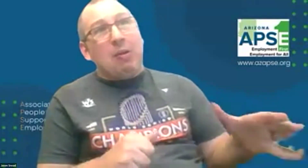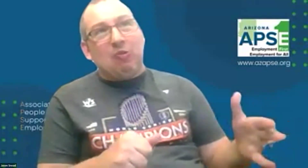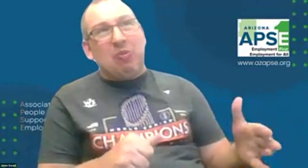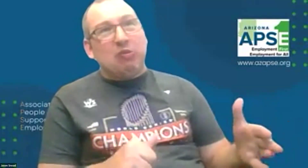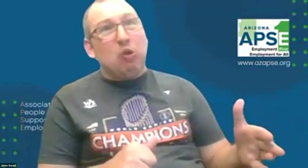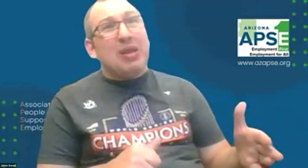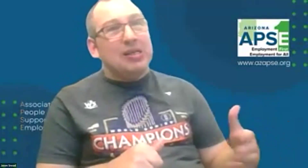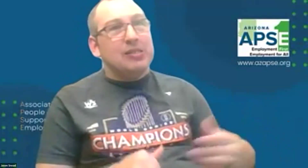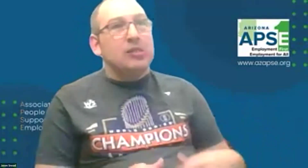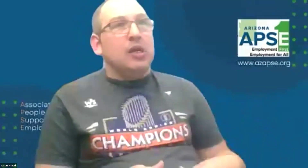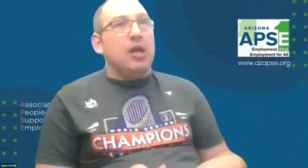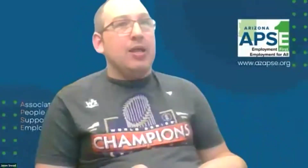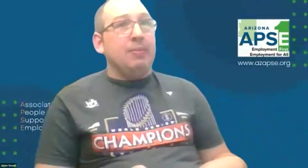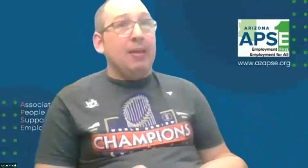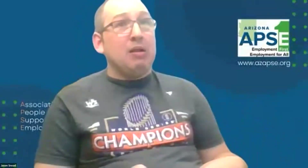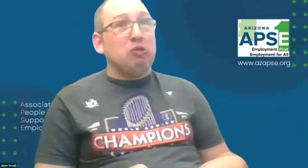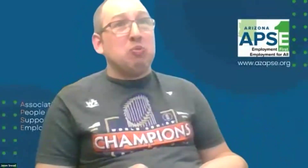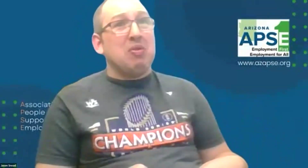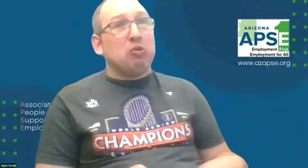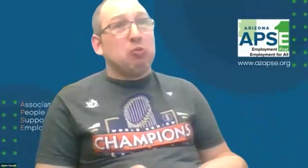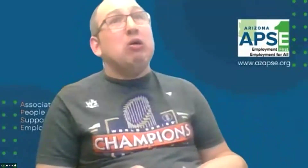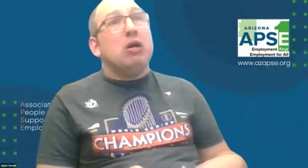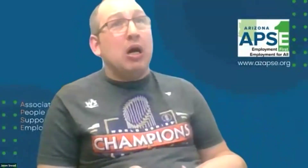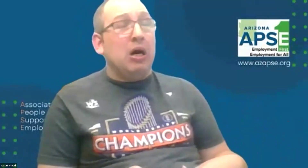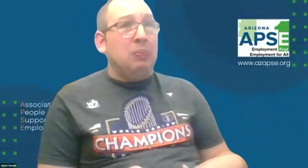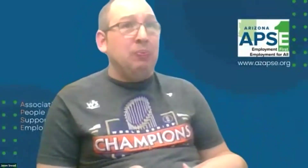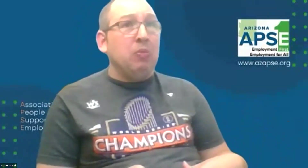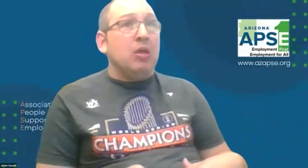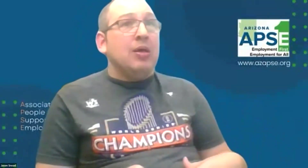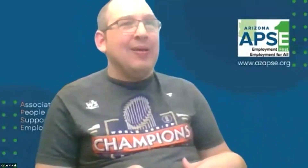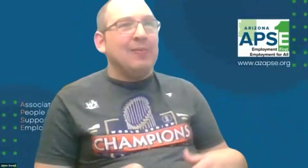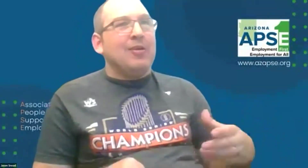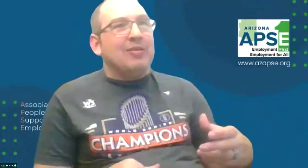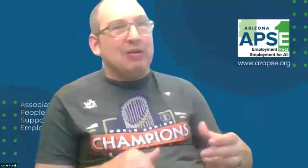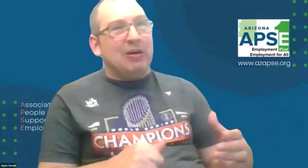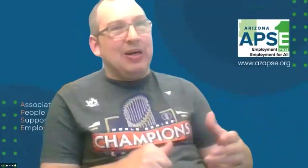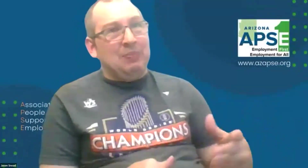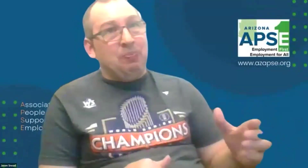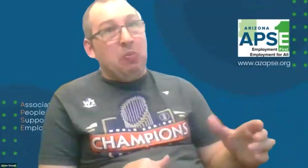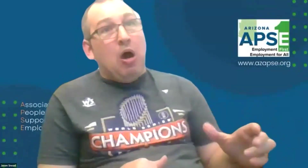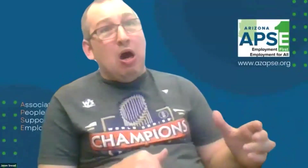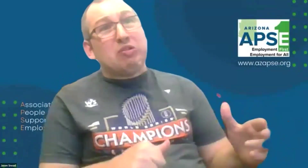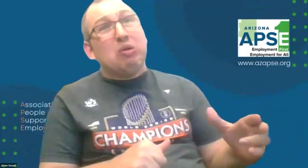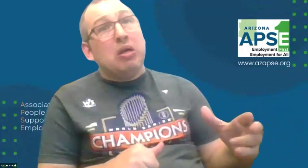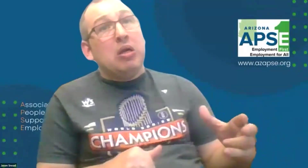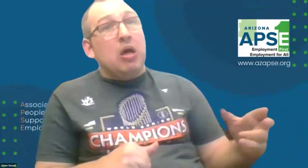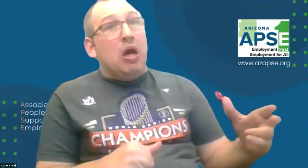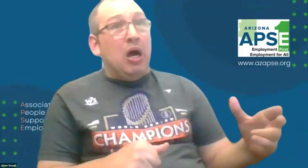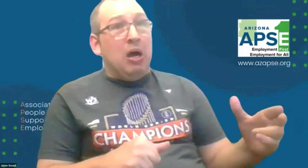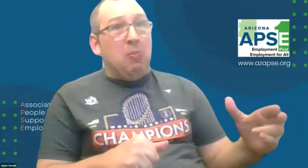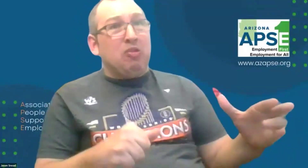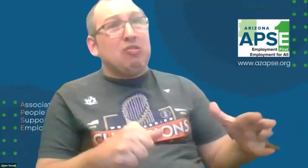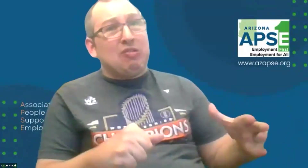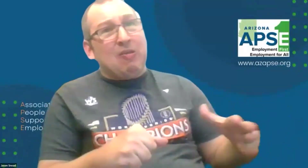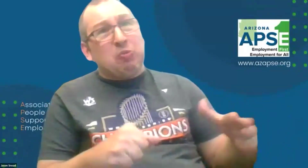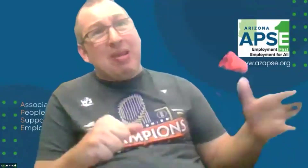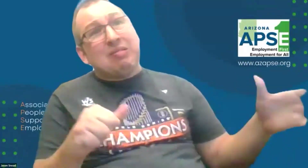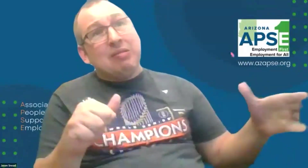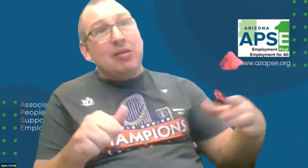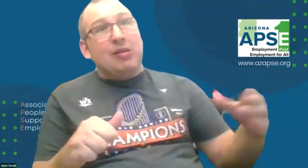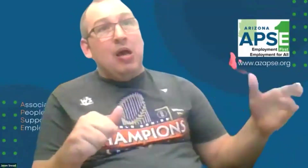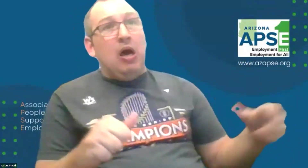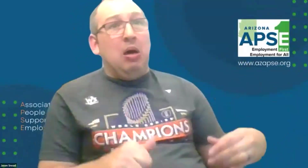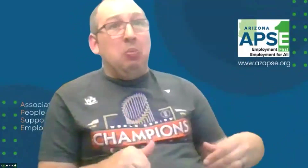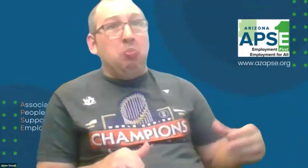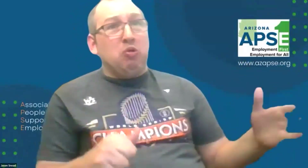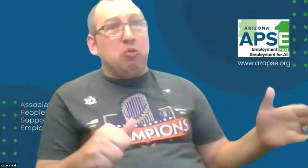THAT WE HAVE TO SPEAK SLOWLY AND THAT INCLUDES ME AS WELL. SO ALSO THIS IS A SAFE SPACE. SO